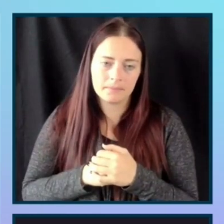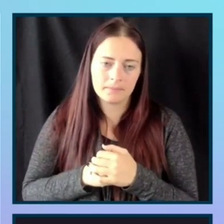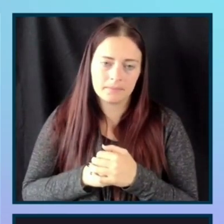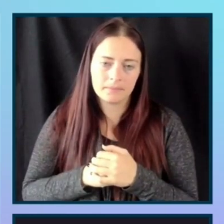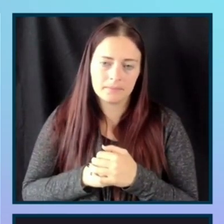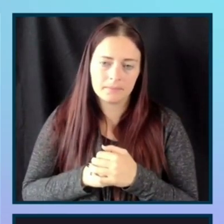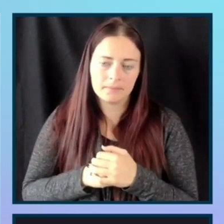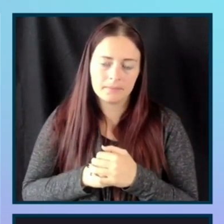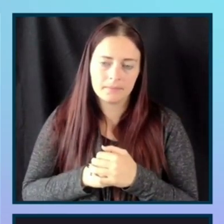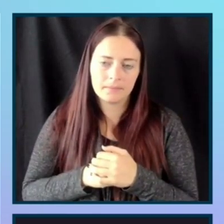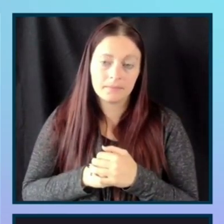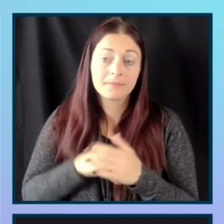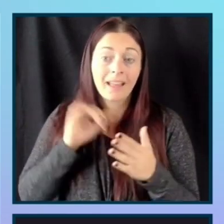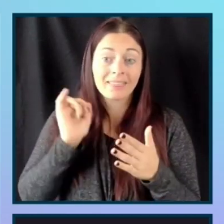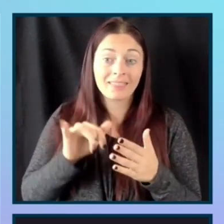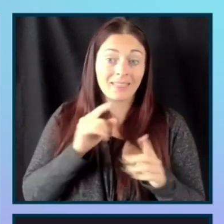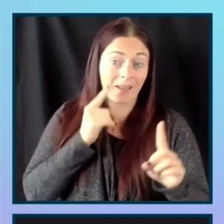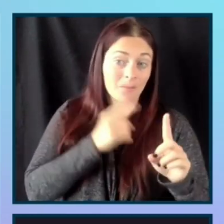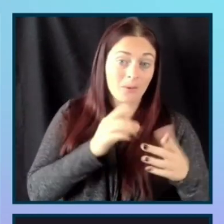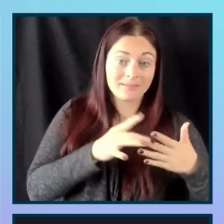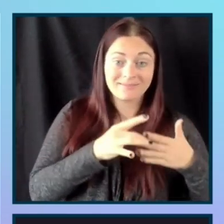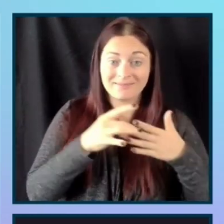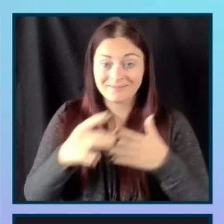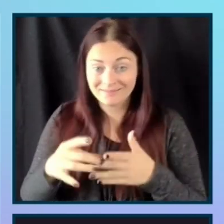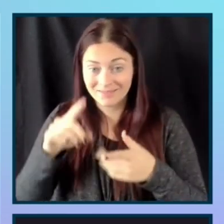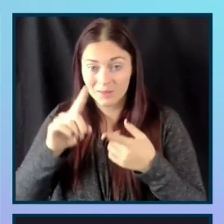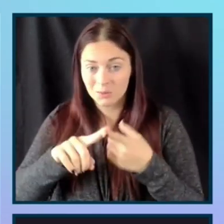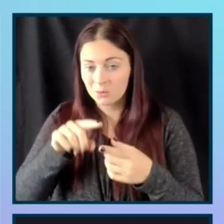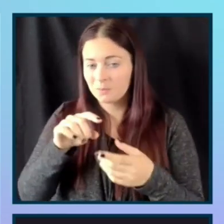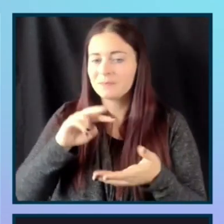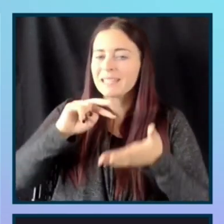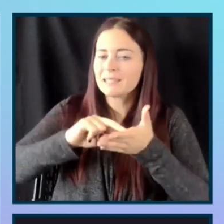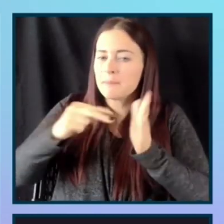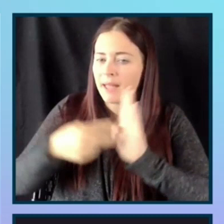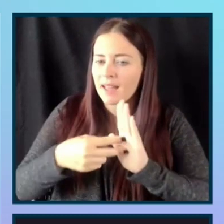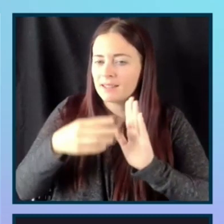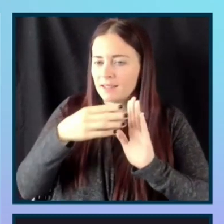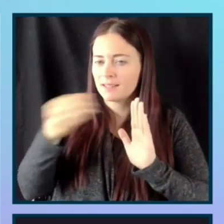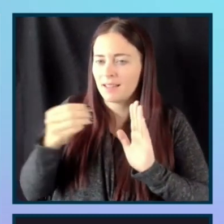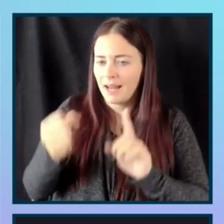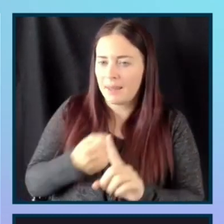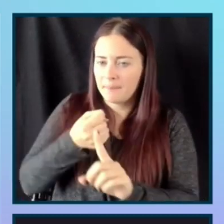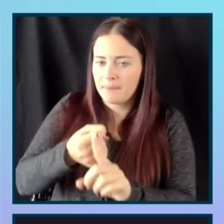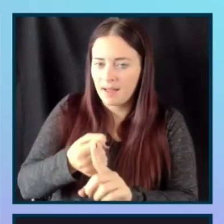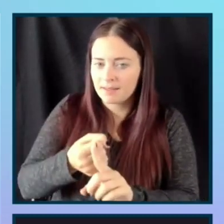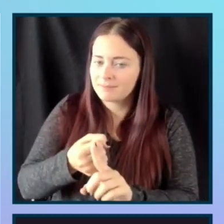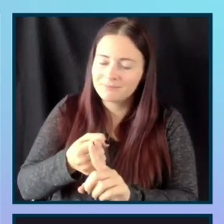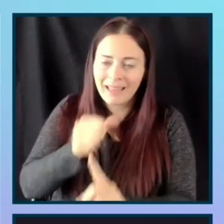Which leads on to the semantics and the markup impact. A/B tests, let's be honest, can often change the markup,